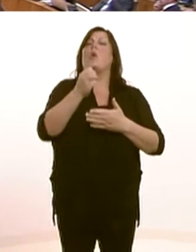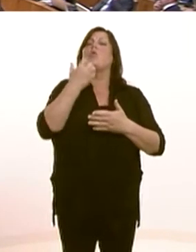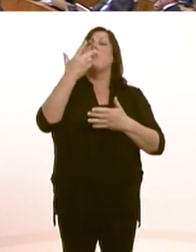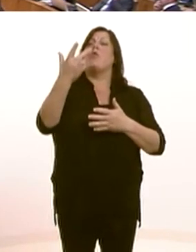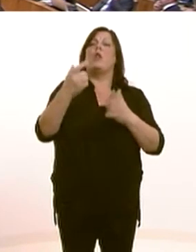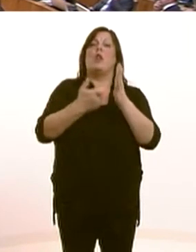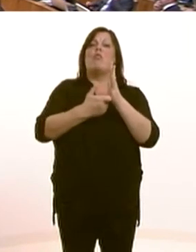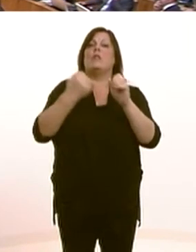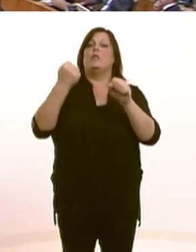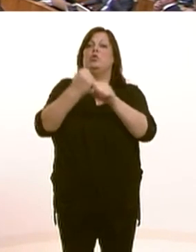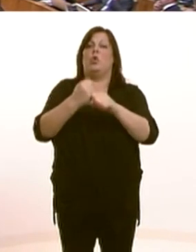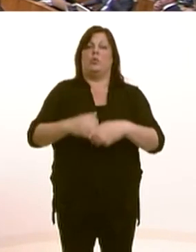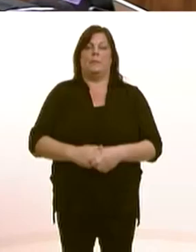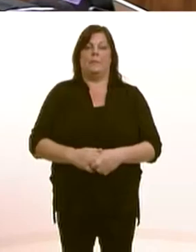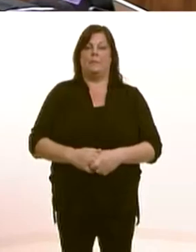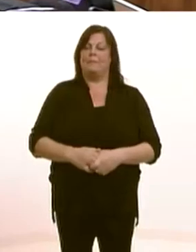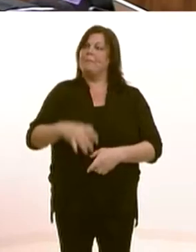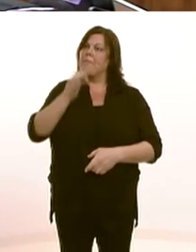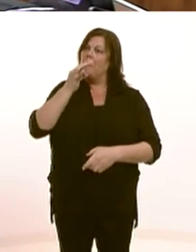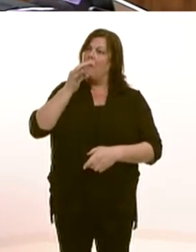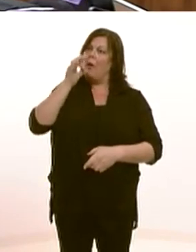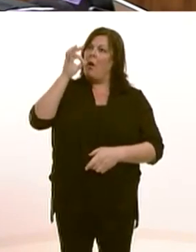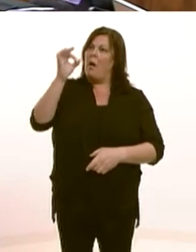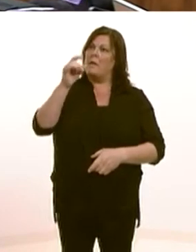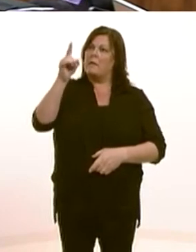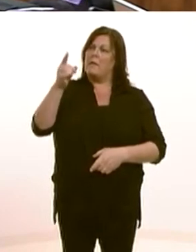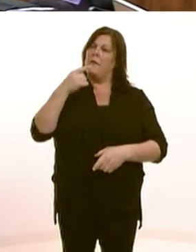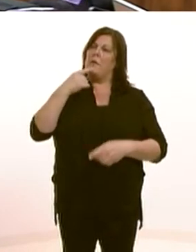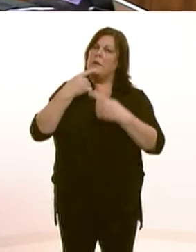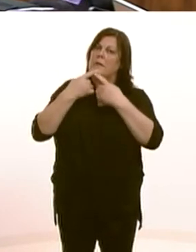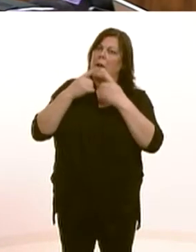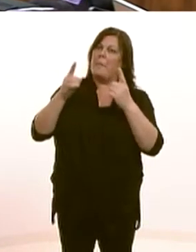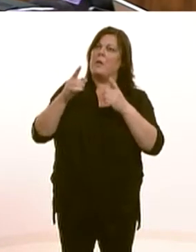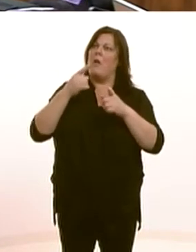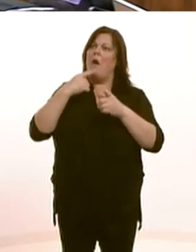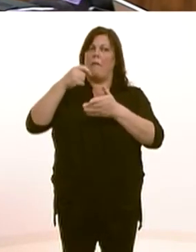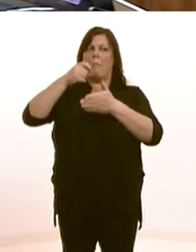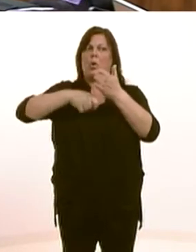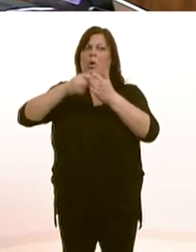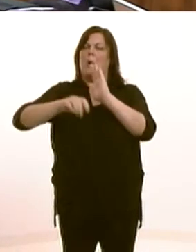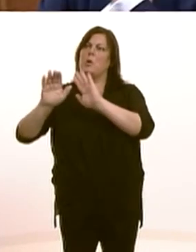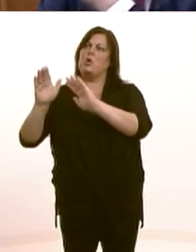A wnaiff y Prif Weinidog ddatganiad am arweiniad Llywodraeth Cymru i awdurdodau lleol ynghylch caffael gwasanaethau cyhoeddus? OAQ(5)0140(FM) Carwyn Jones: Yes.